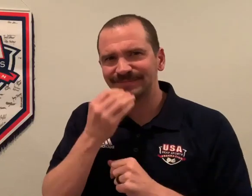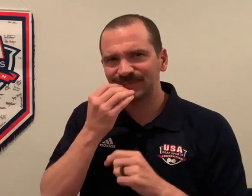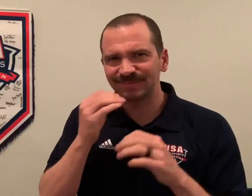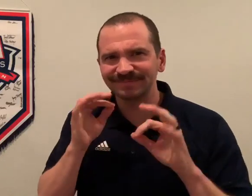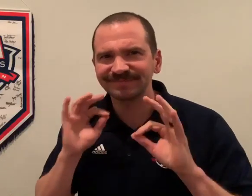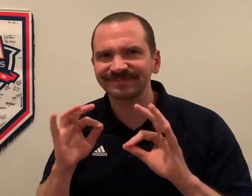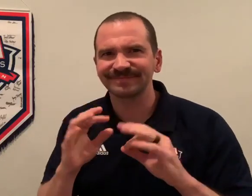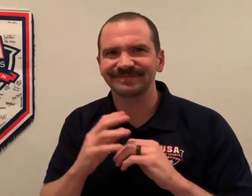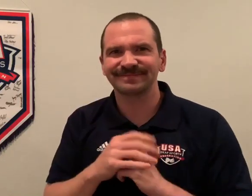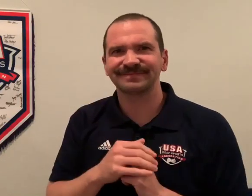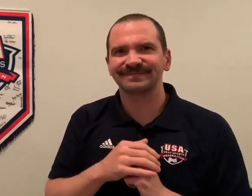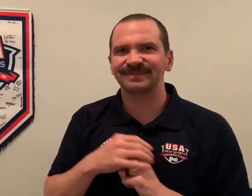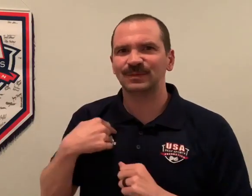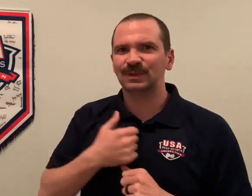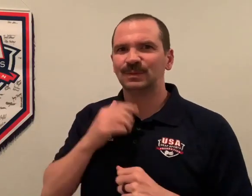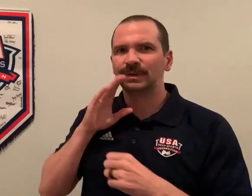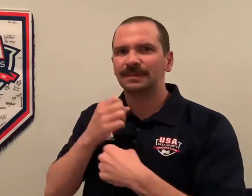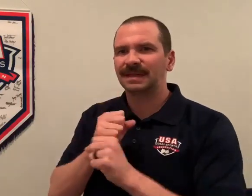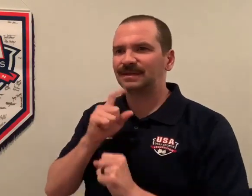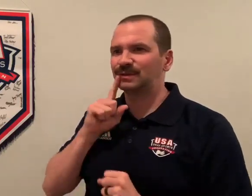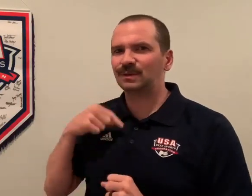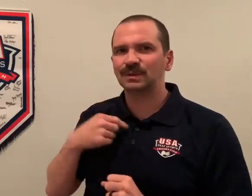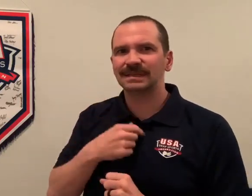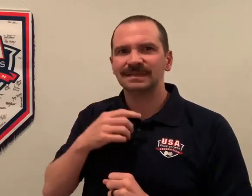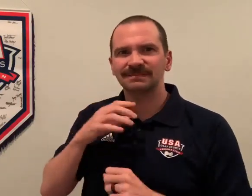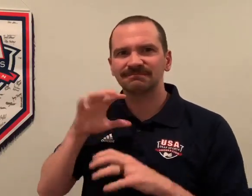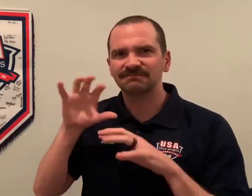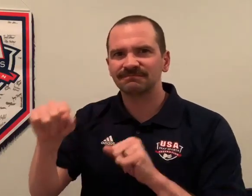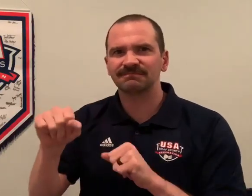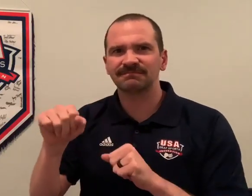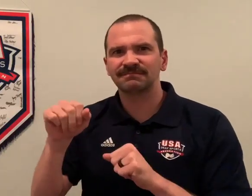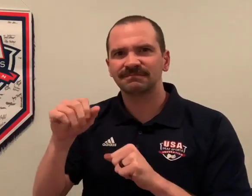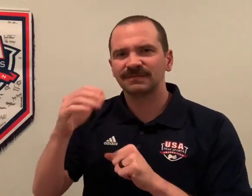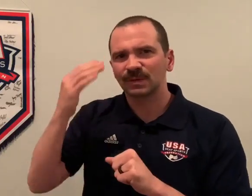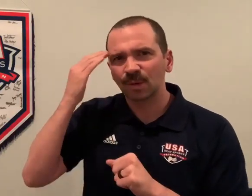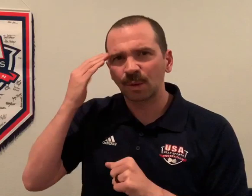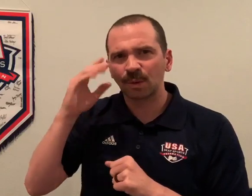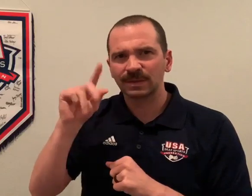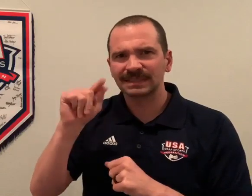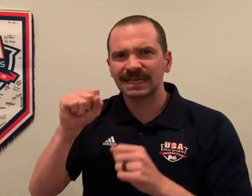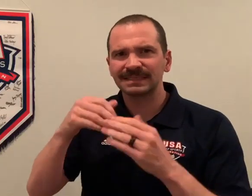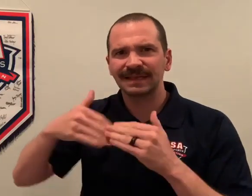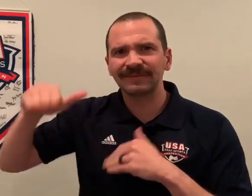and set up a healthy meal plan. We will make sure that we have the final dates well ahead of